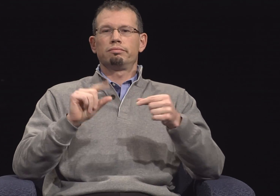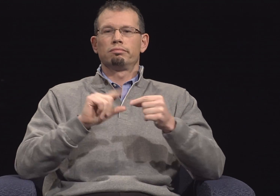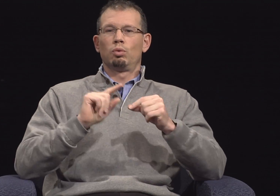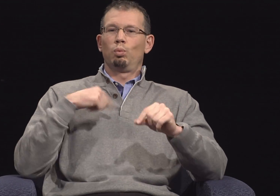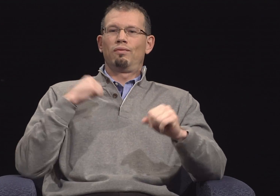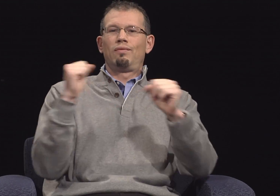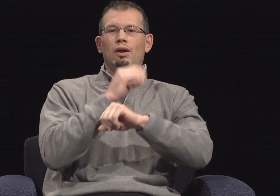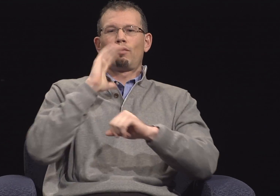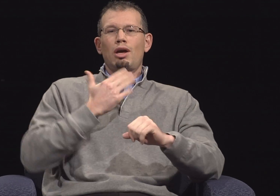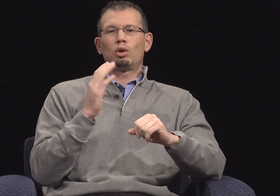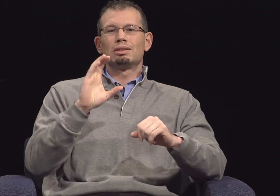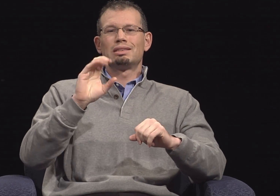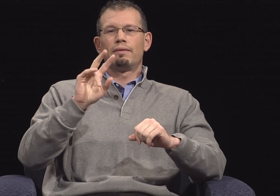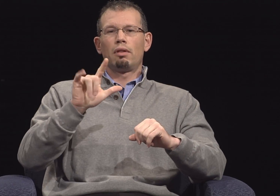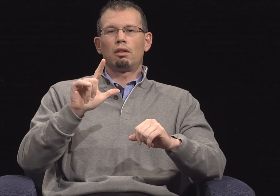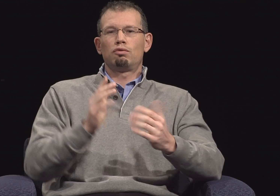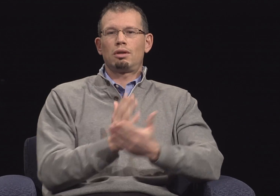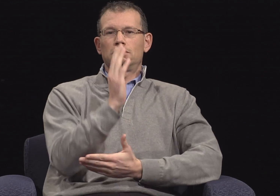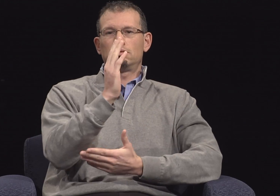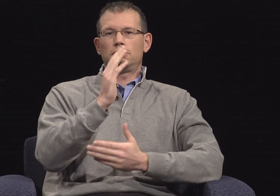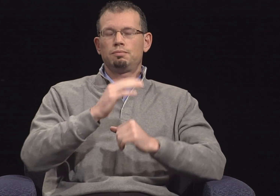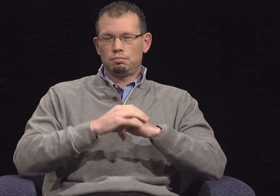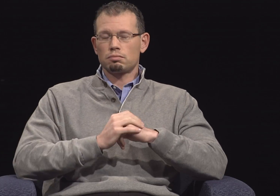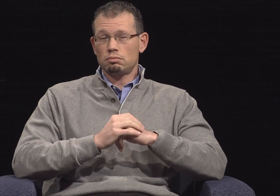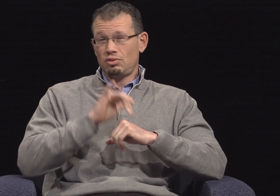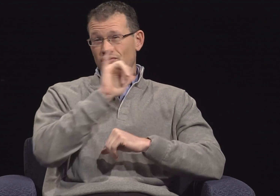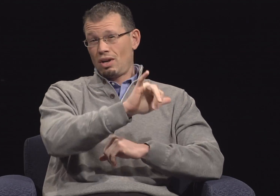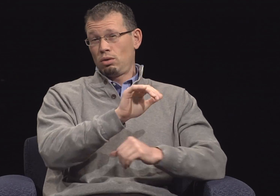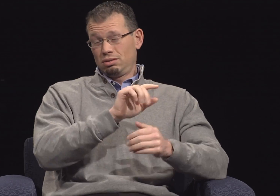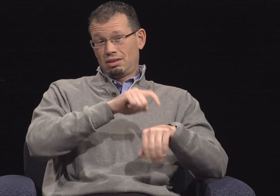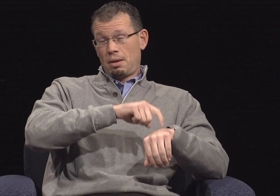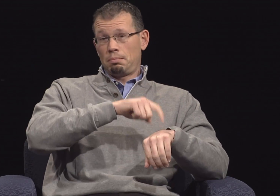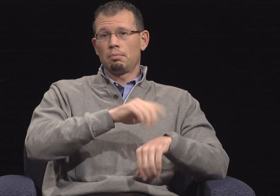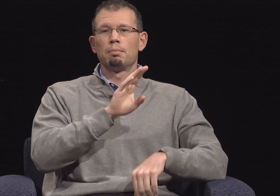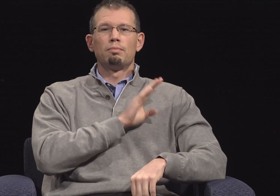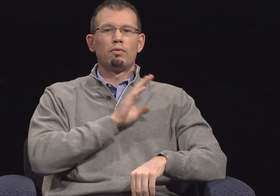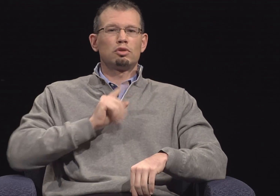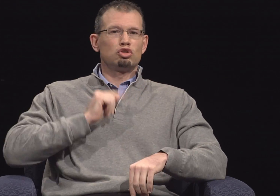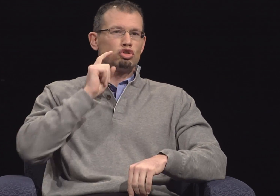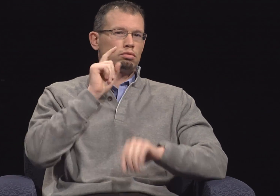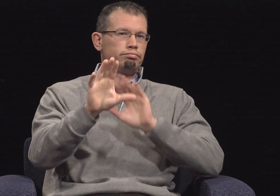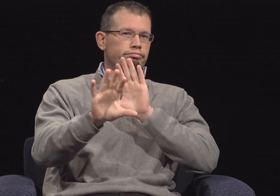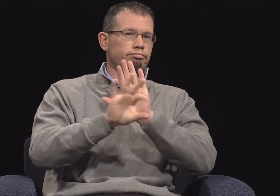all the people protesting for our civil rights. At the time, the Board of Trustees had just appointed